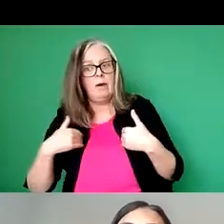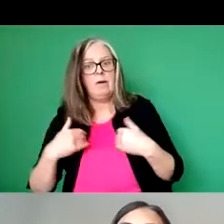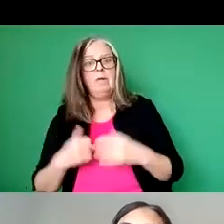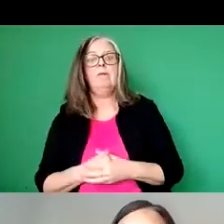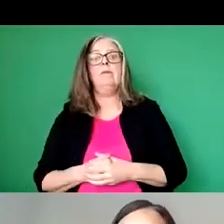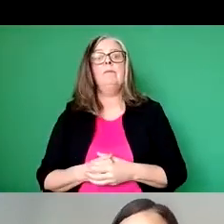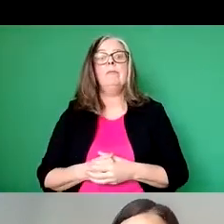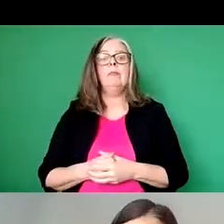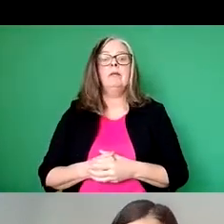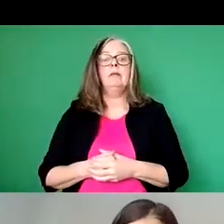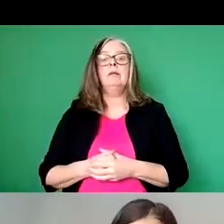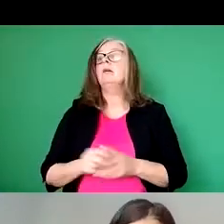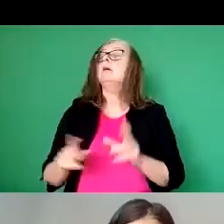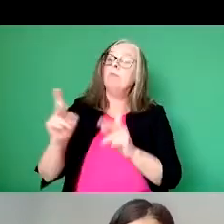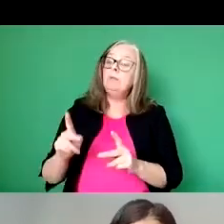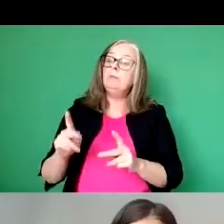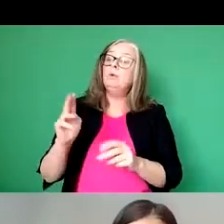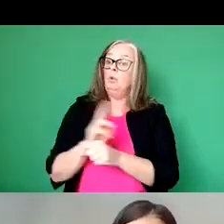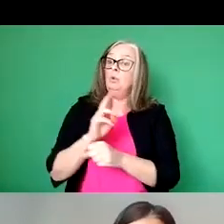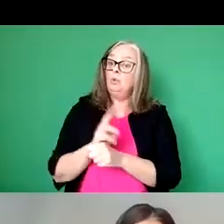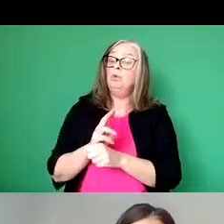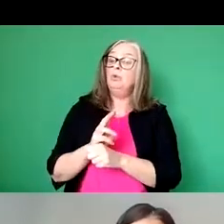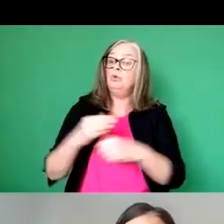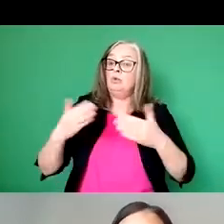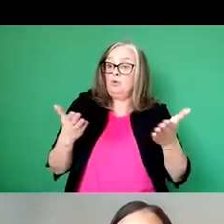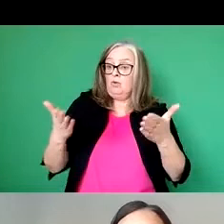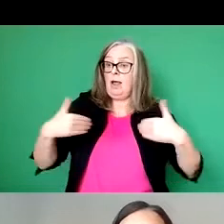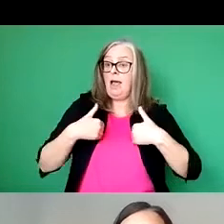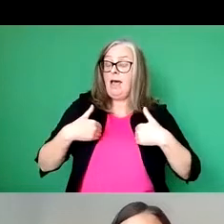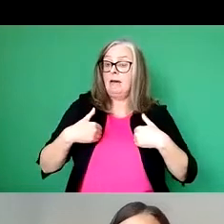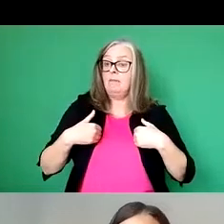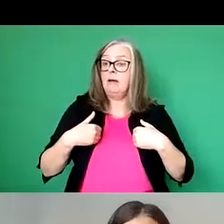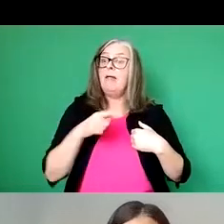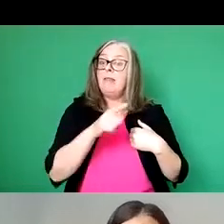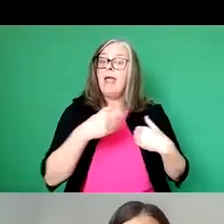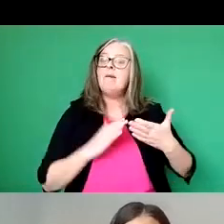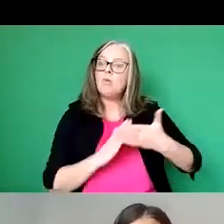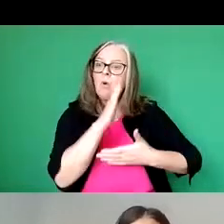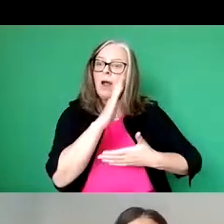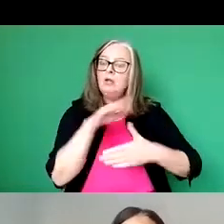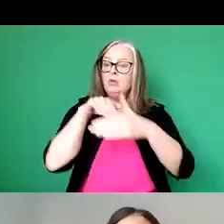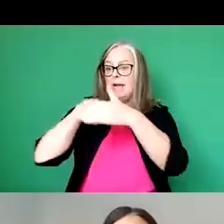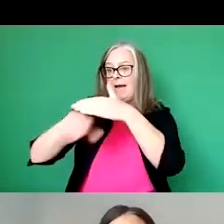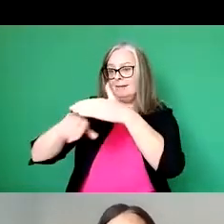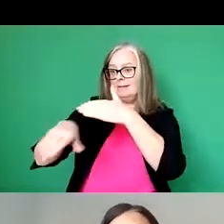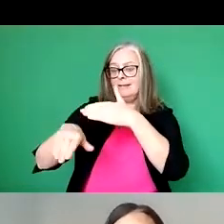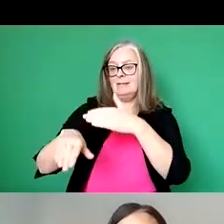people who use service animals have a right of access the same access that